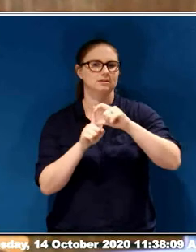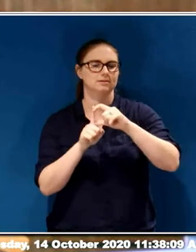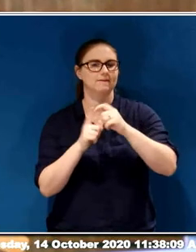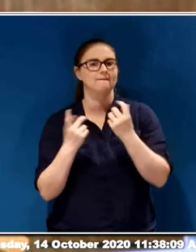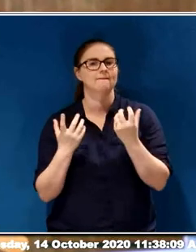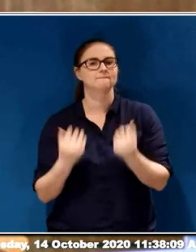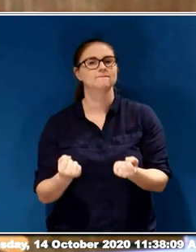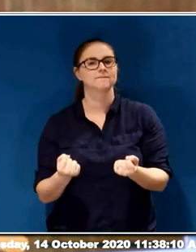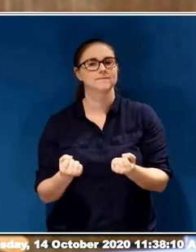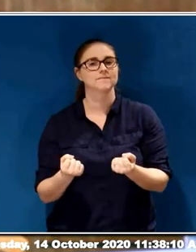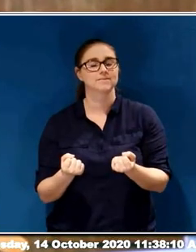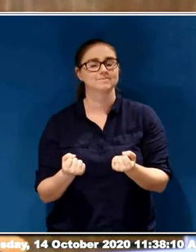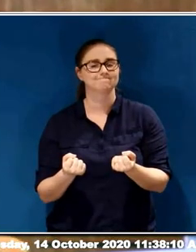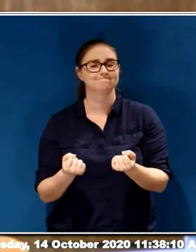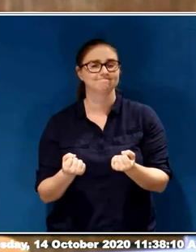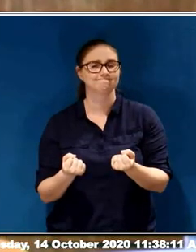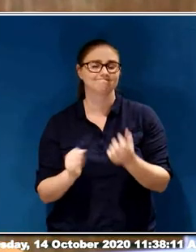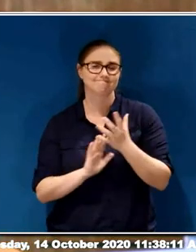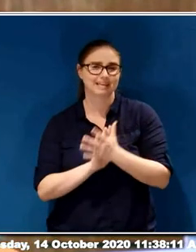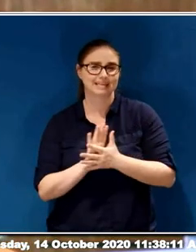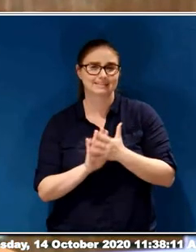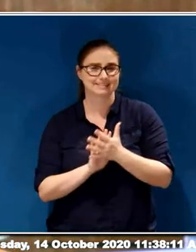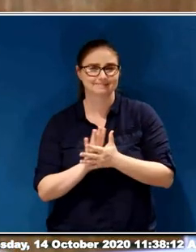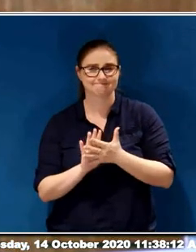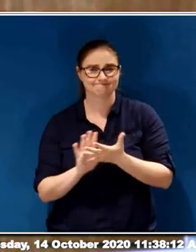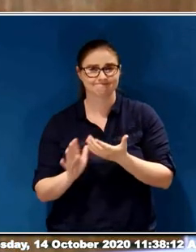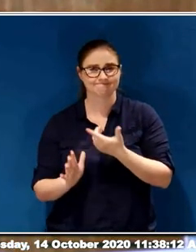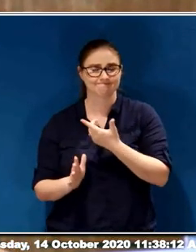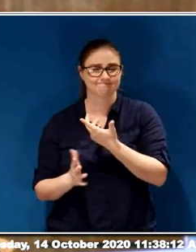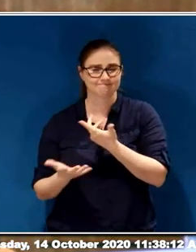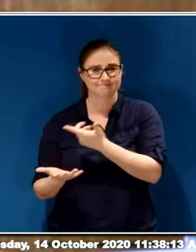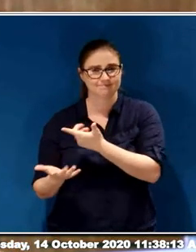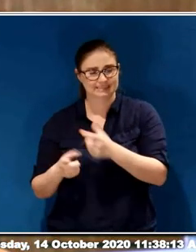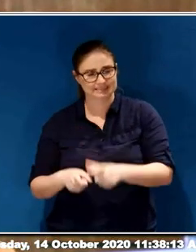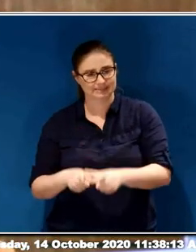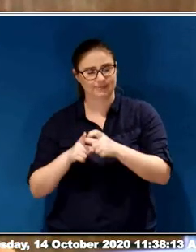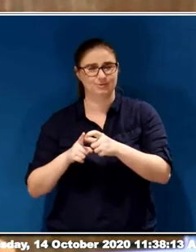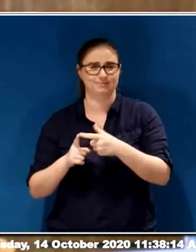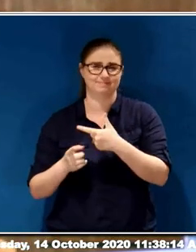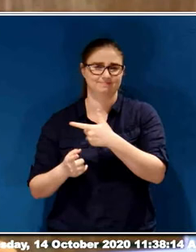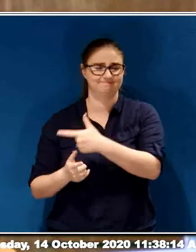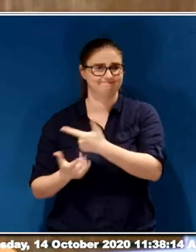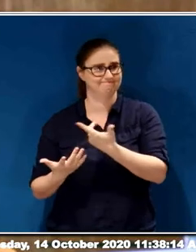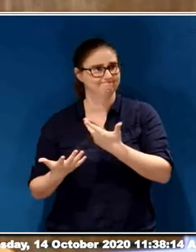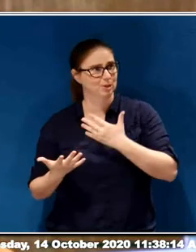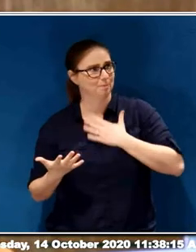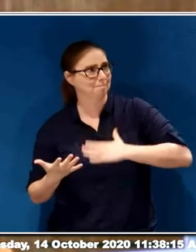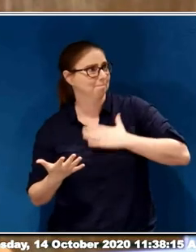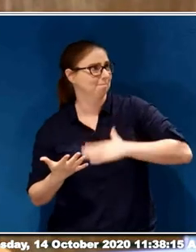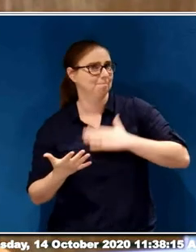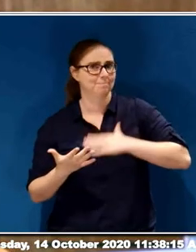or cope in any kind of education setting.